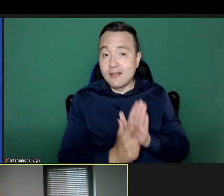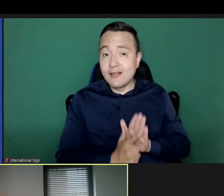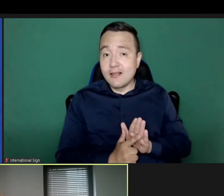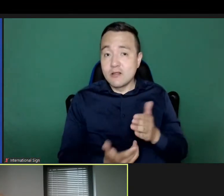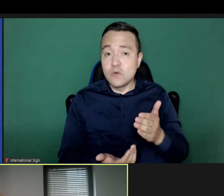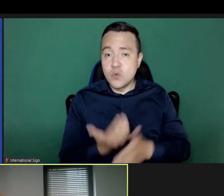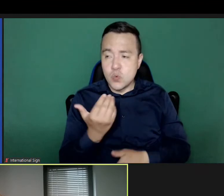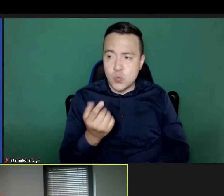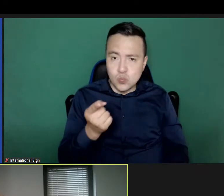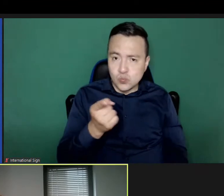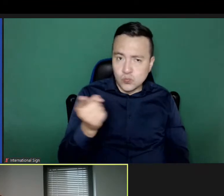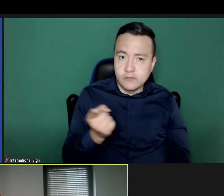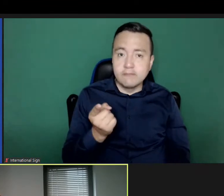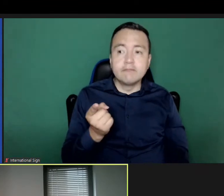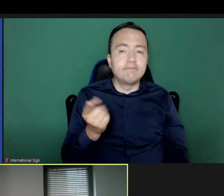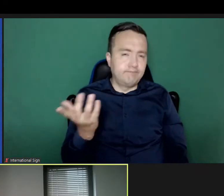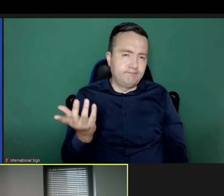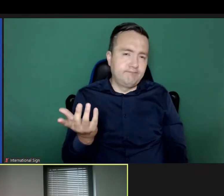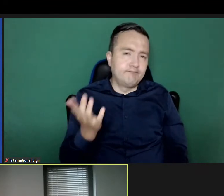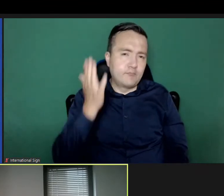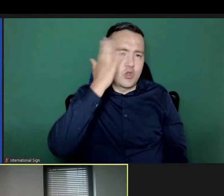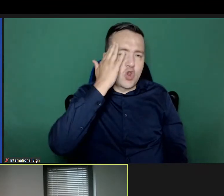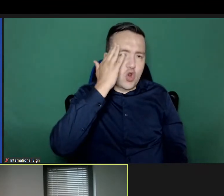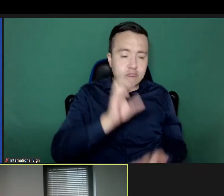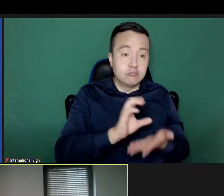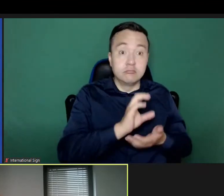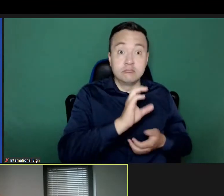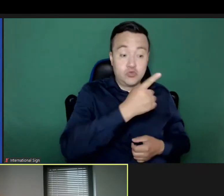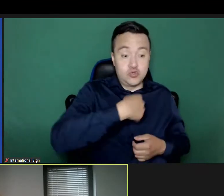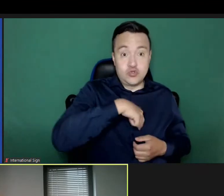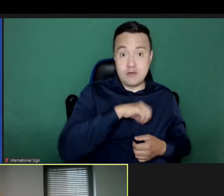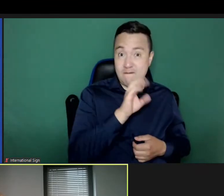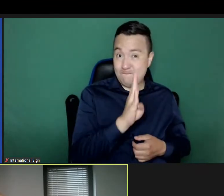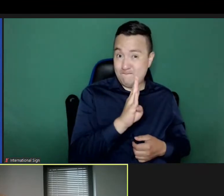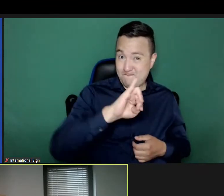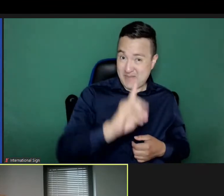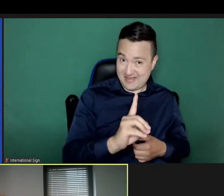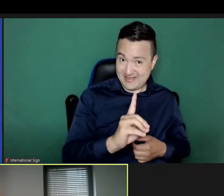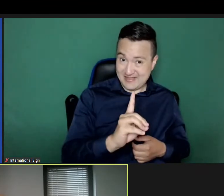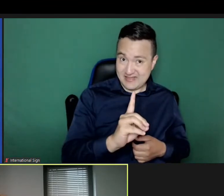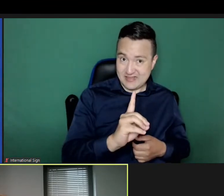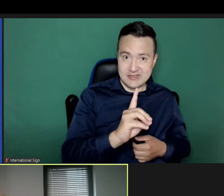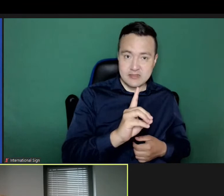Very inclusive. Including patient groups, and private sector.